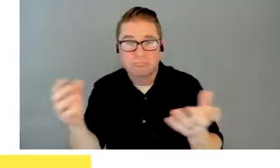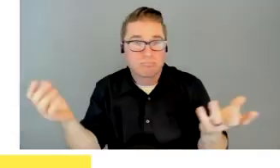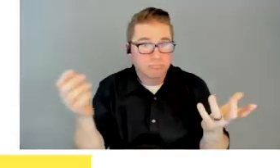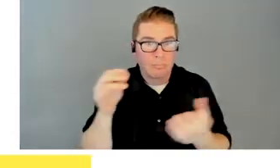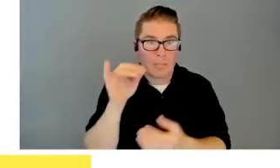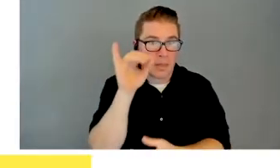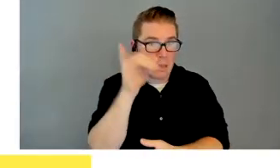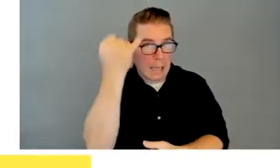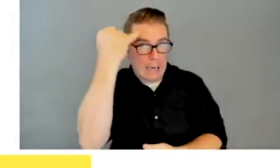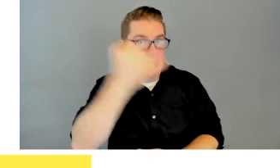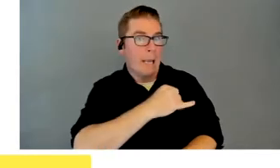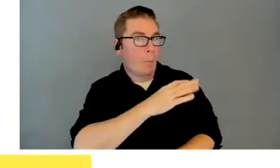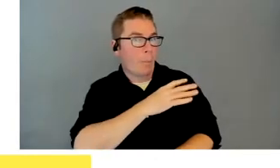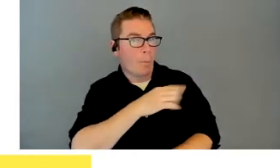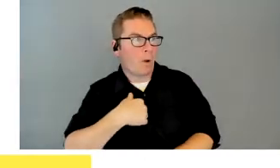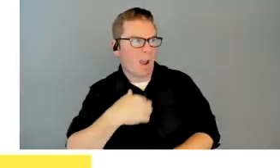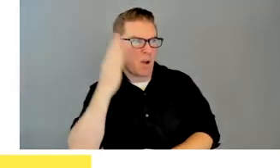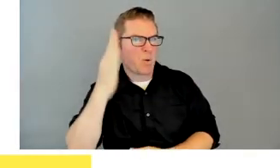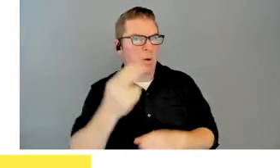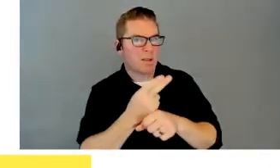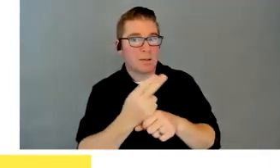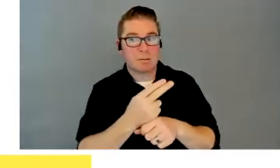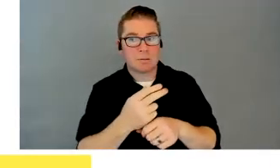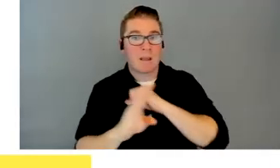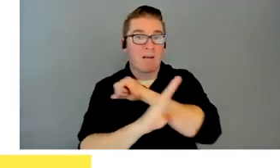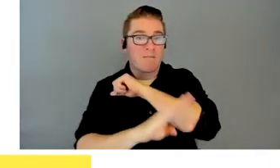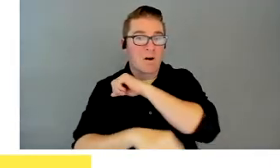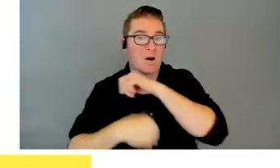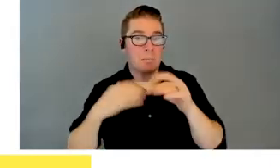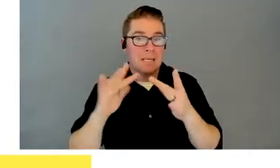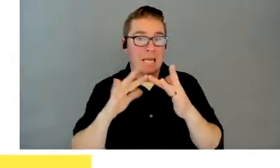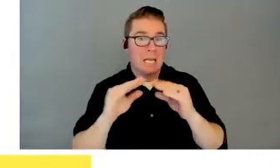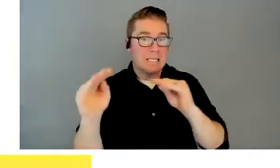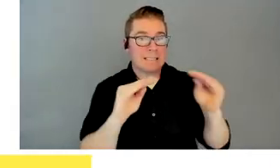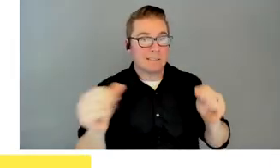Thanks for reminding me. I won't be online in the fall. So I have to remember in the spring